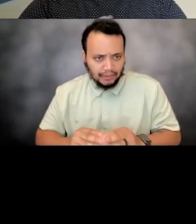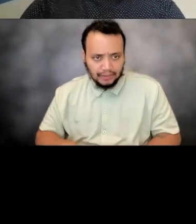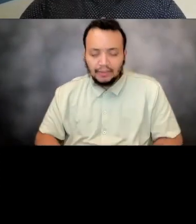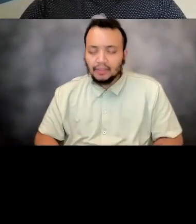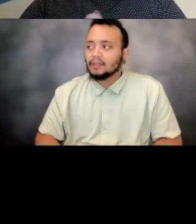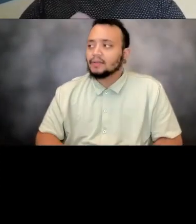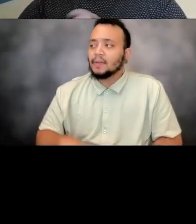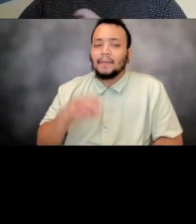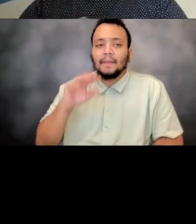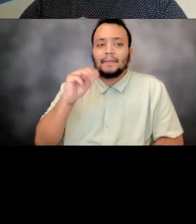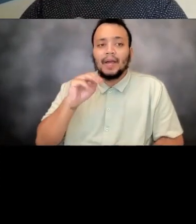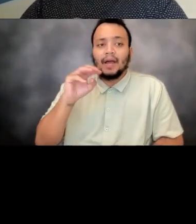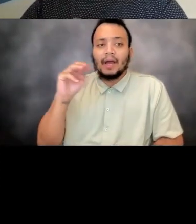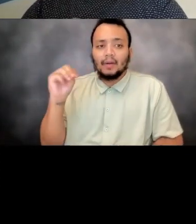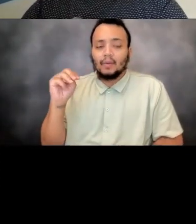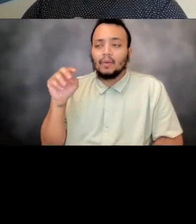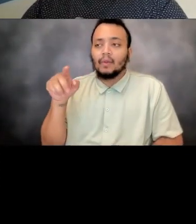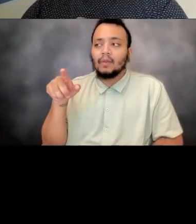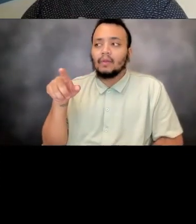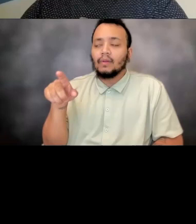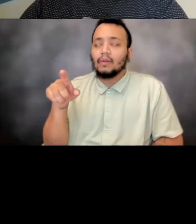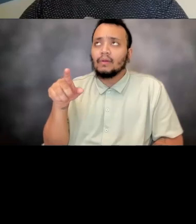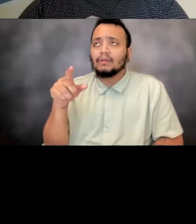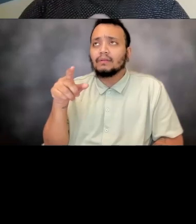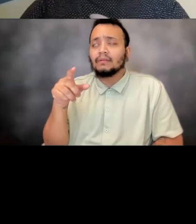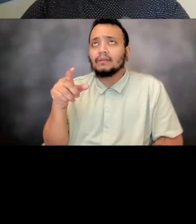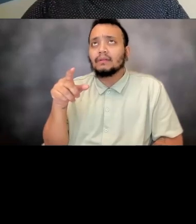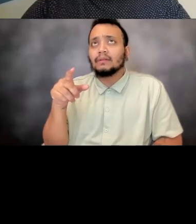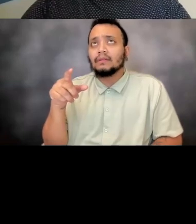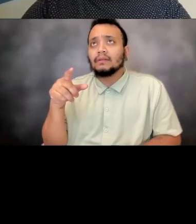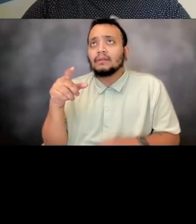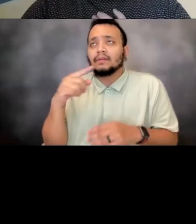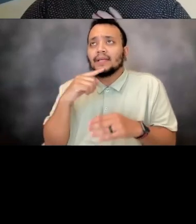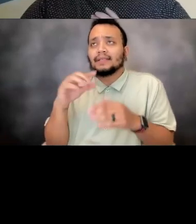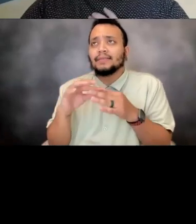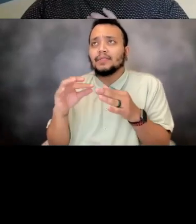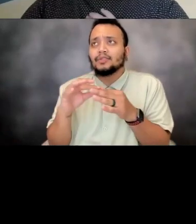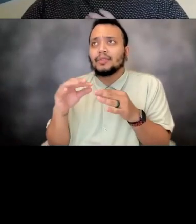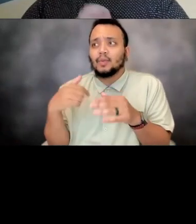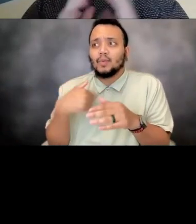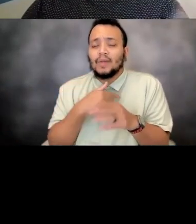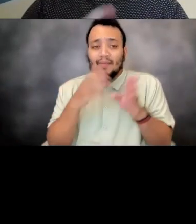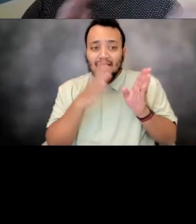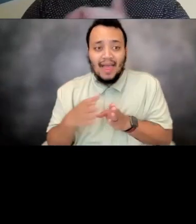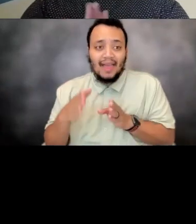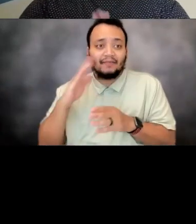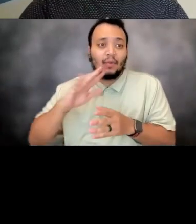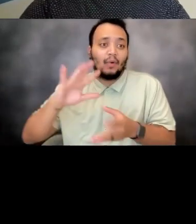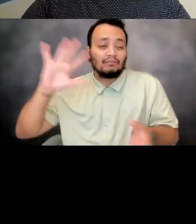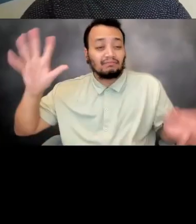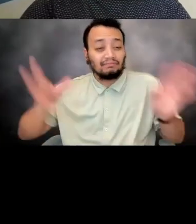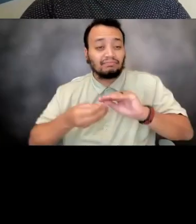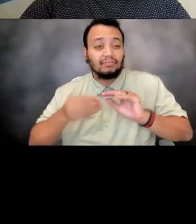not as close to 30 sessions, but in talking to folks, new groups came up